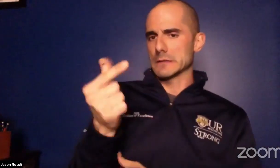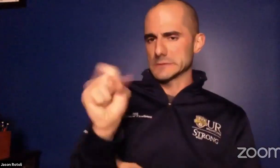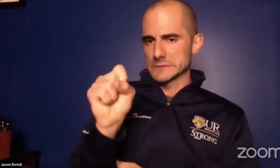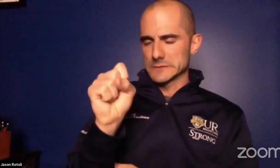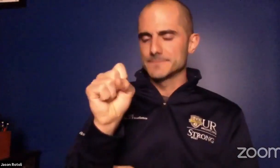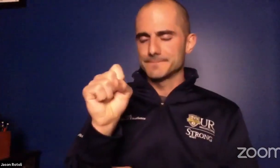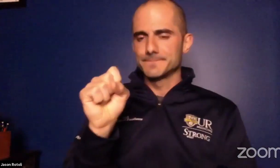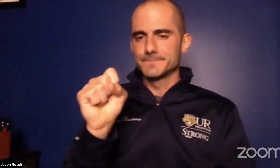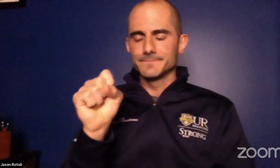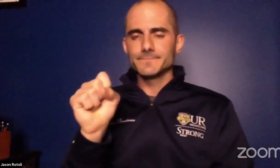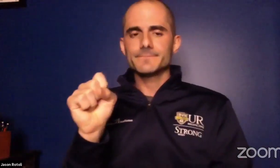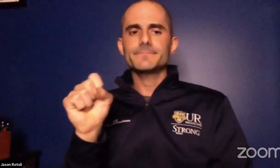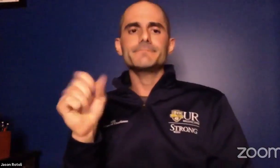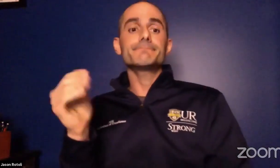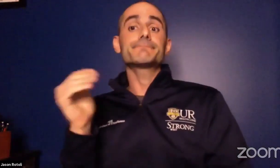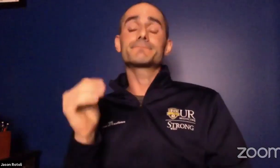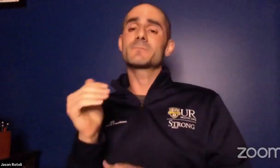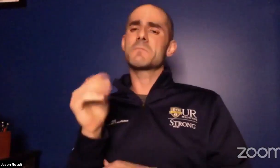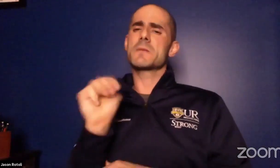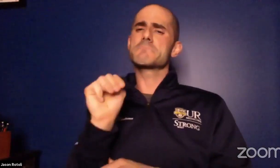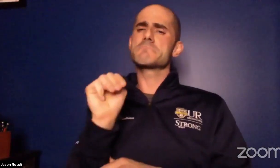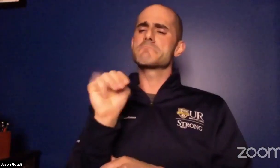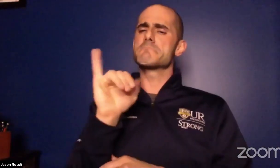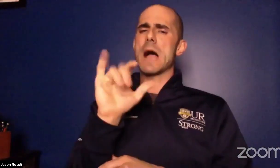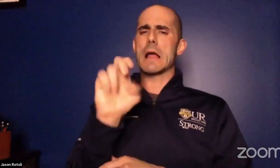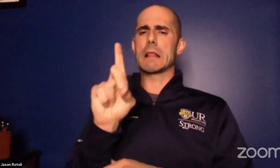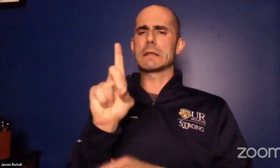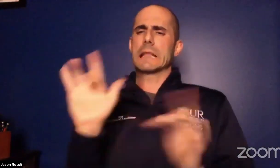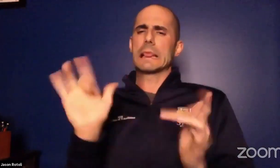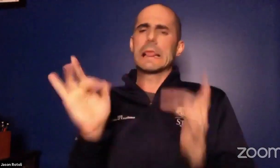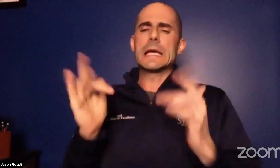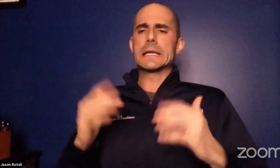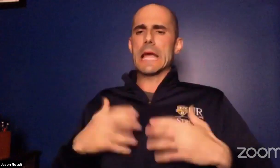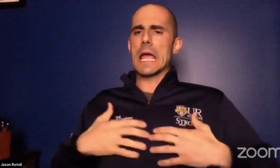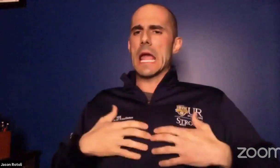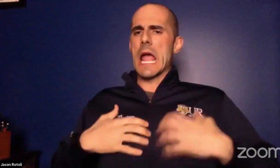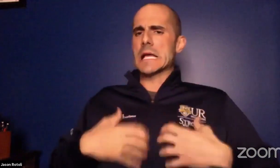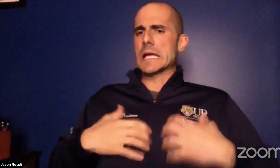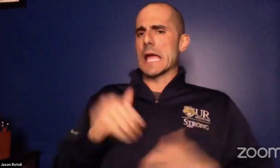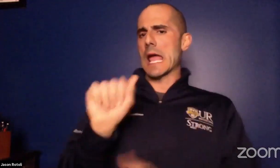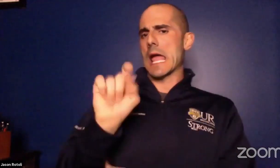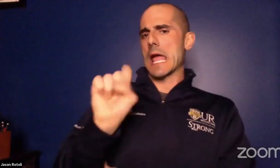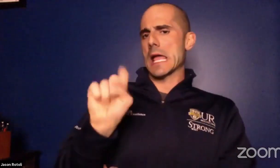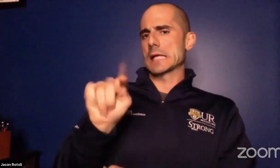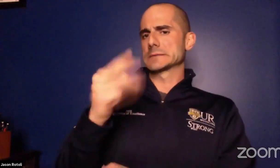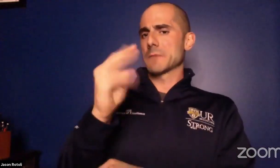Anything that is putting pressure or pain on your sinuses or drainage or a a fever or